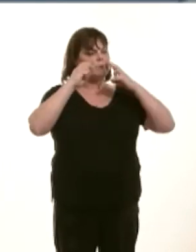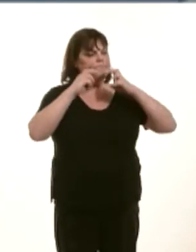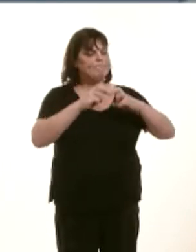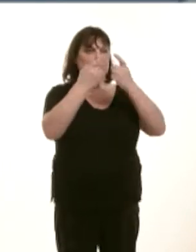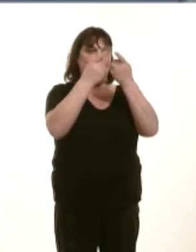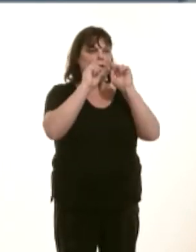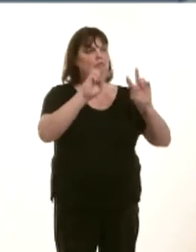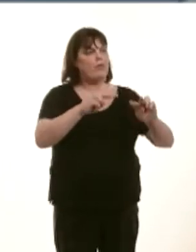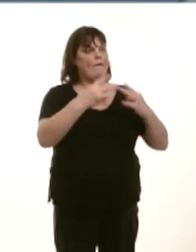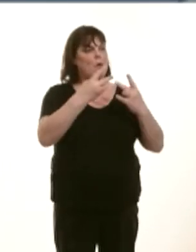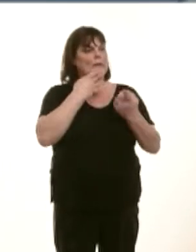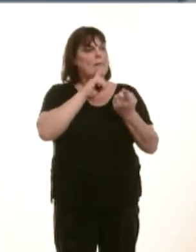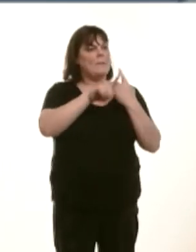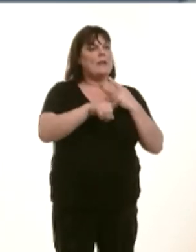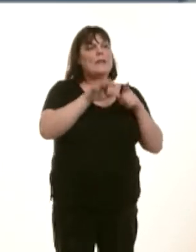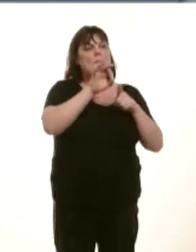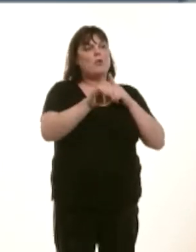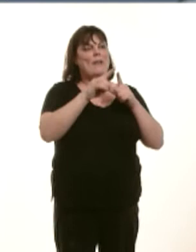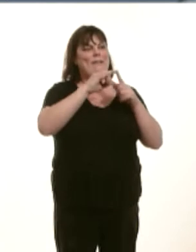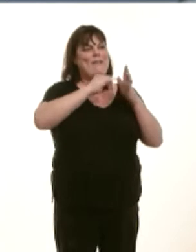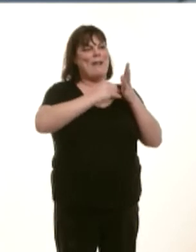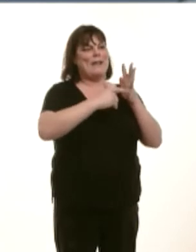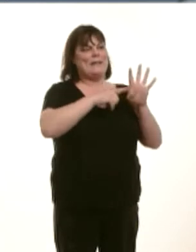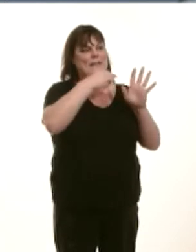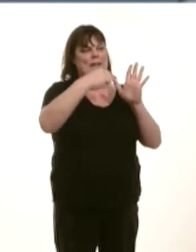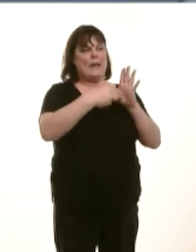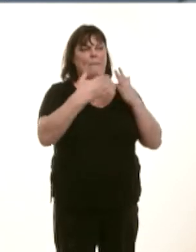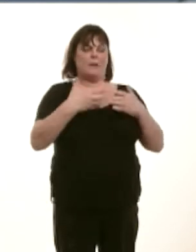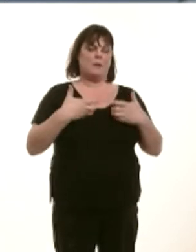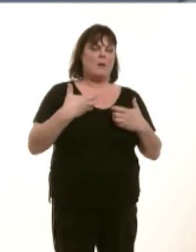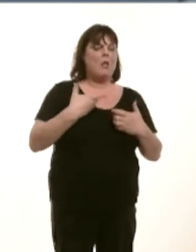particularly in view of Estyn's ongoing complaints that children from the poorest backgrounds